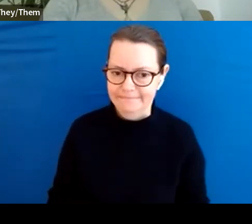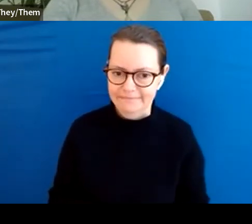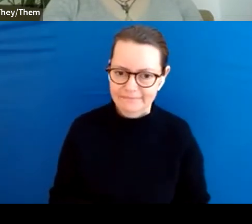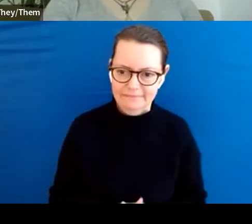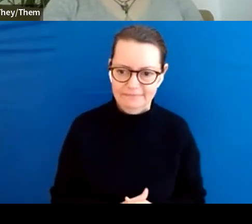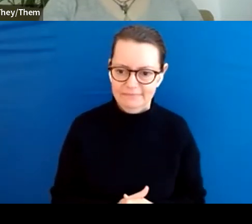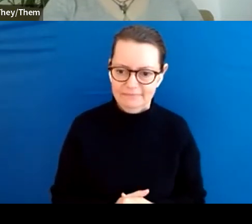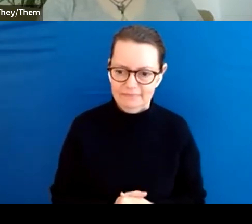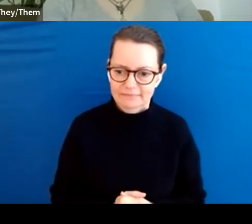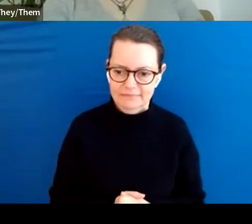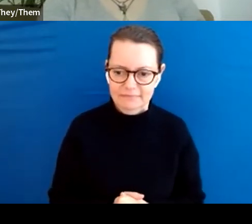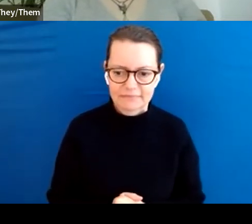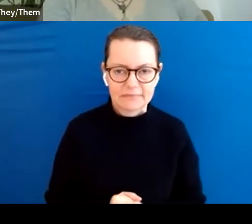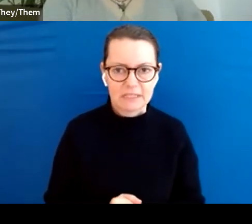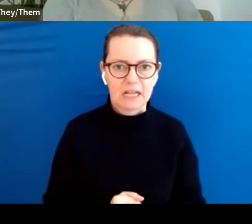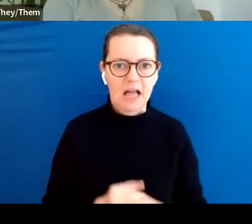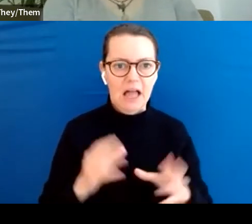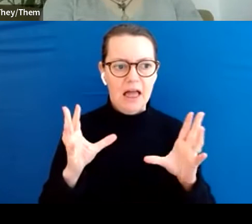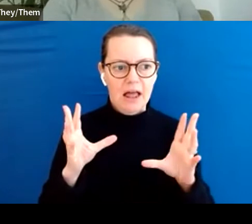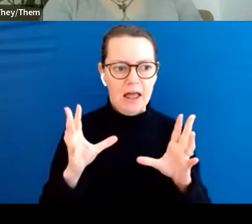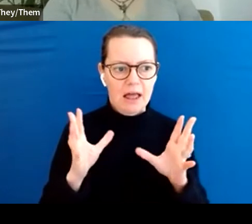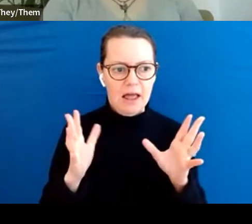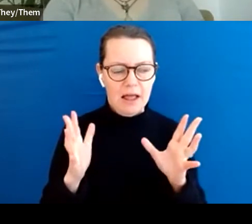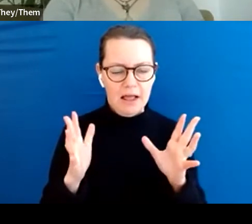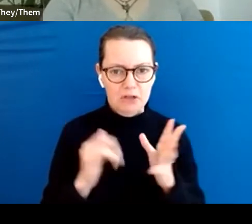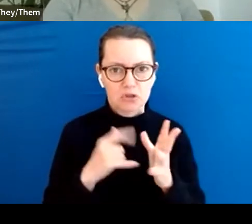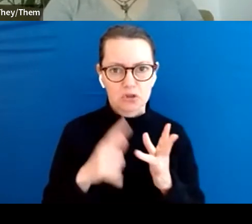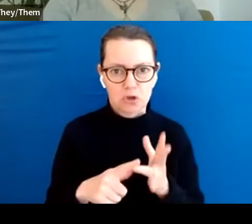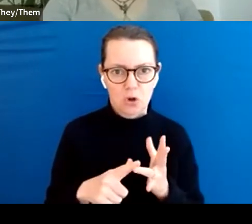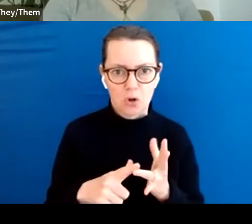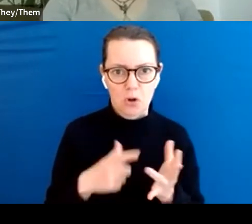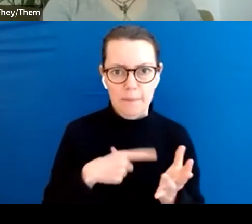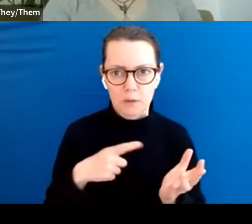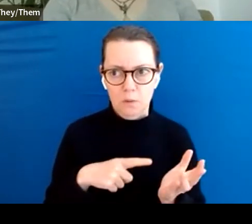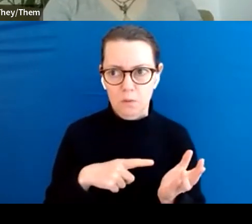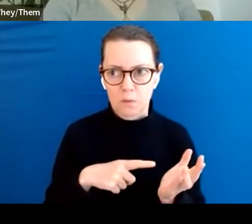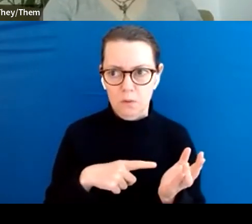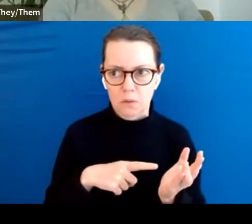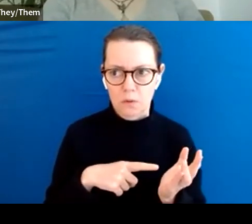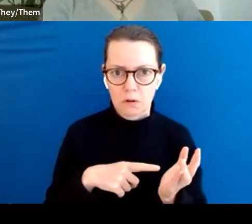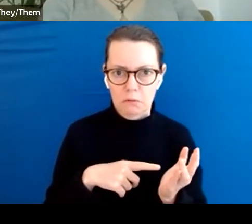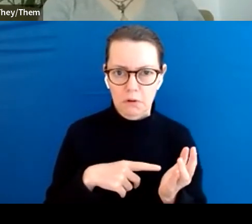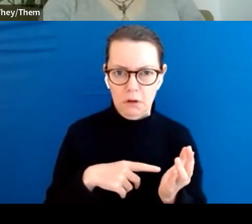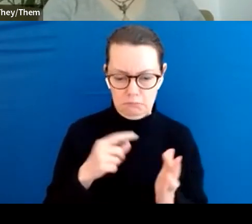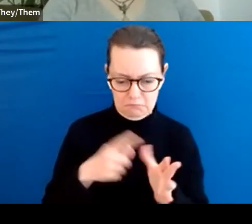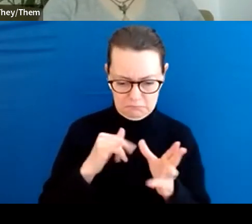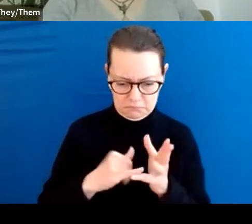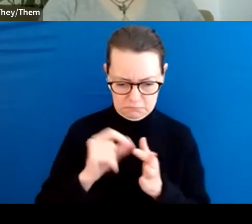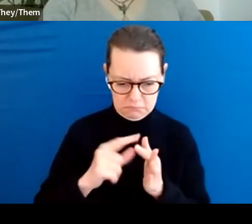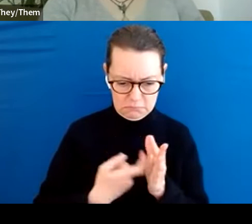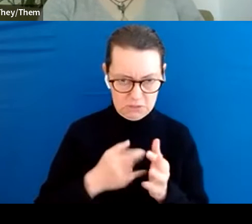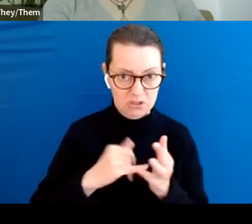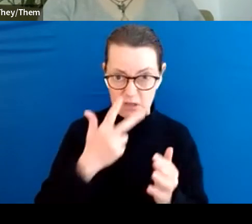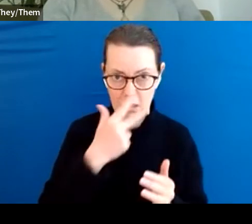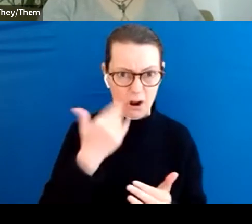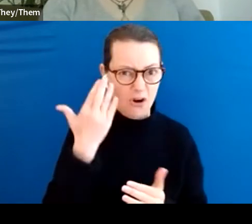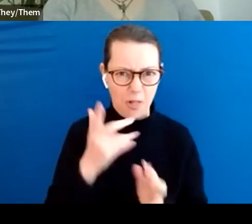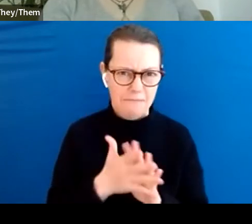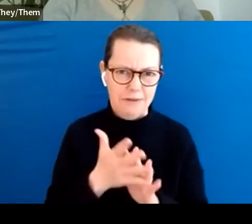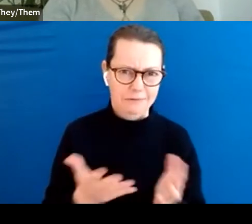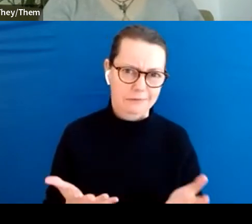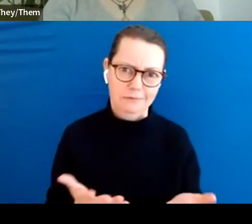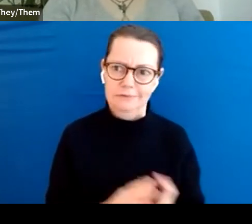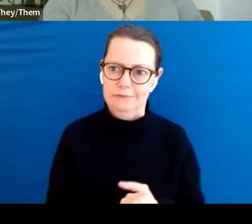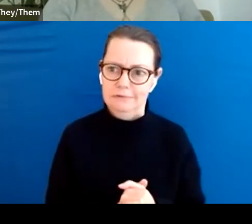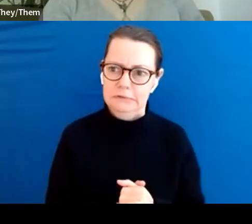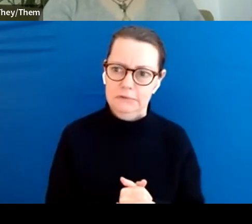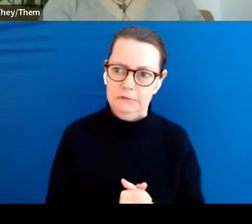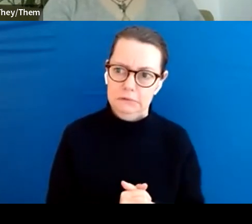Um, so, and I think because of that because I wasn't aware exactly what my disability was and what that meant.